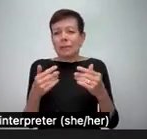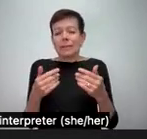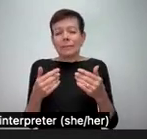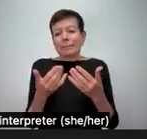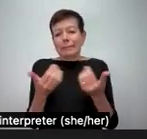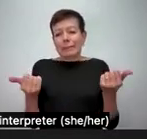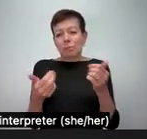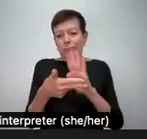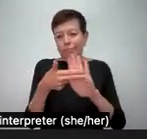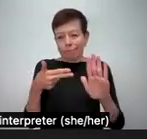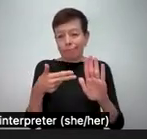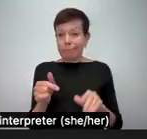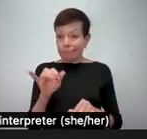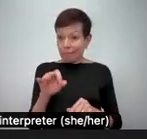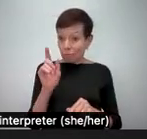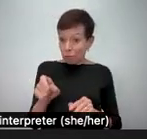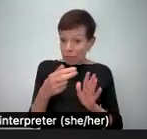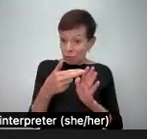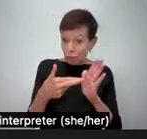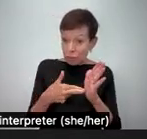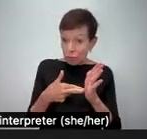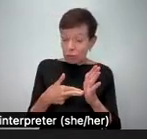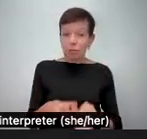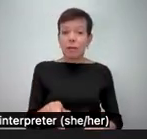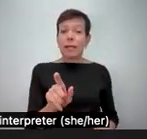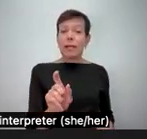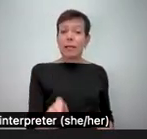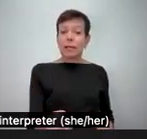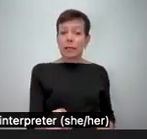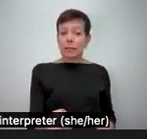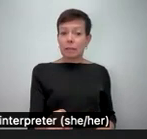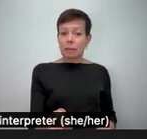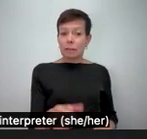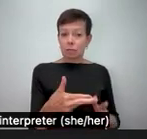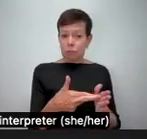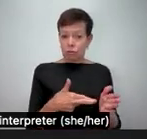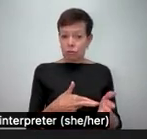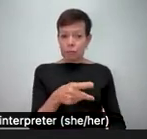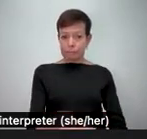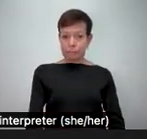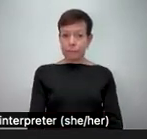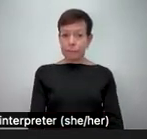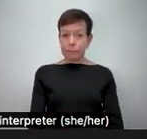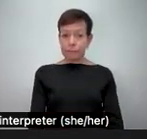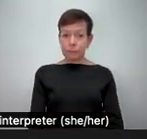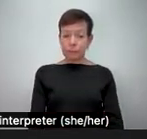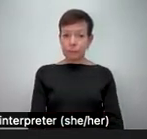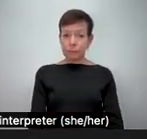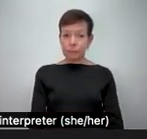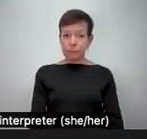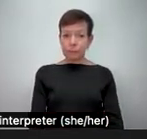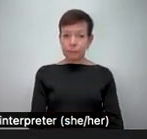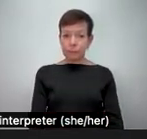So if you need to register, click the register button down here and the registration options